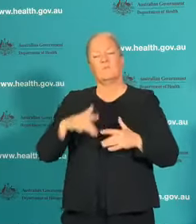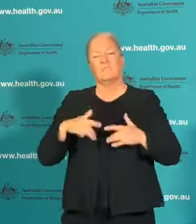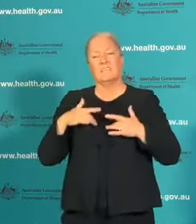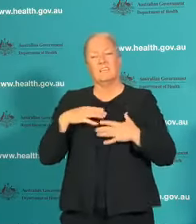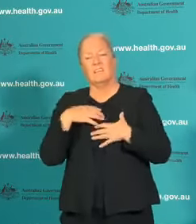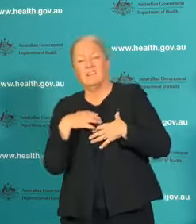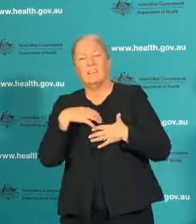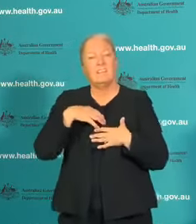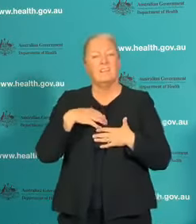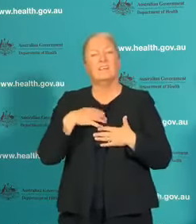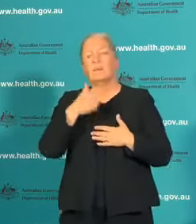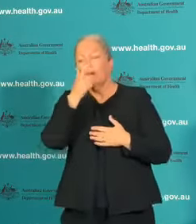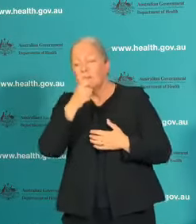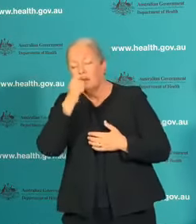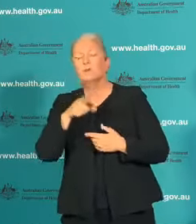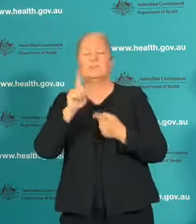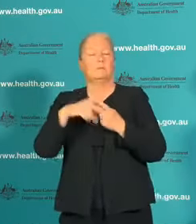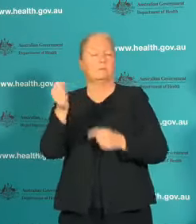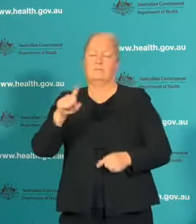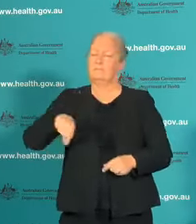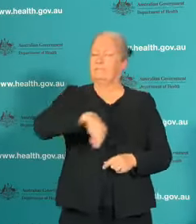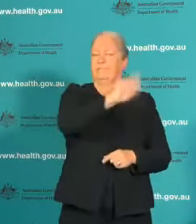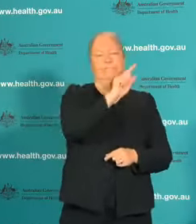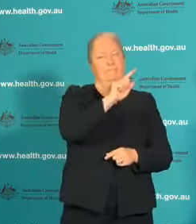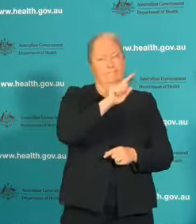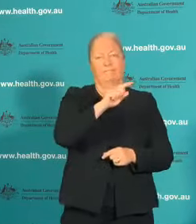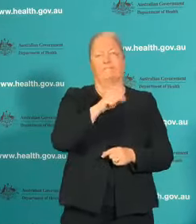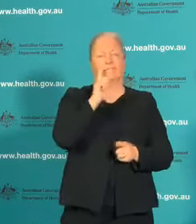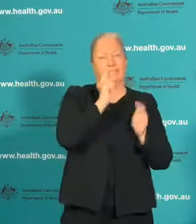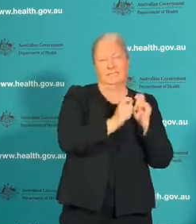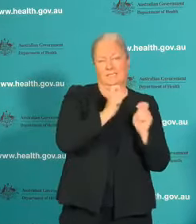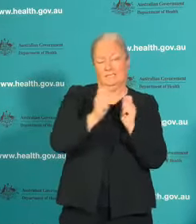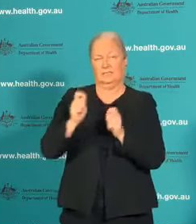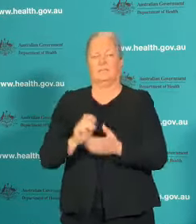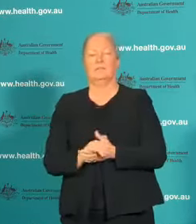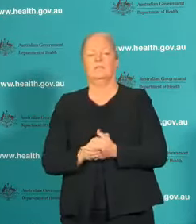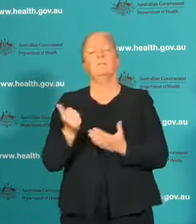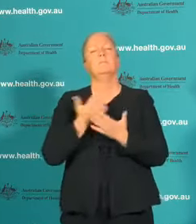no matter how mild. We're also very concerned about the reports of cases of